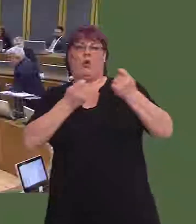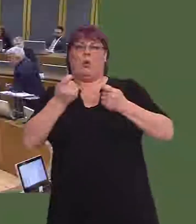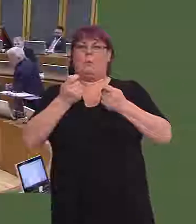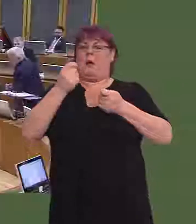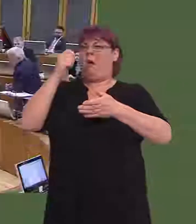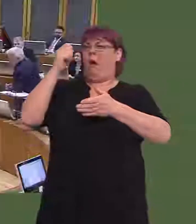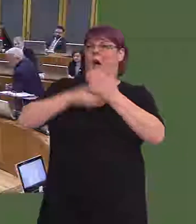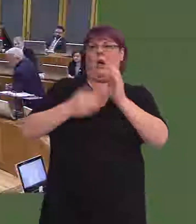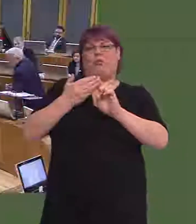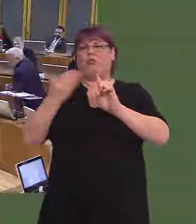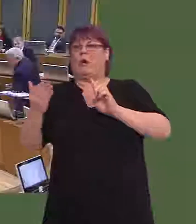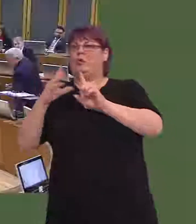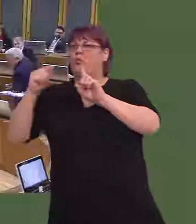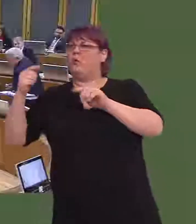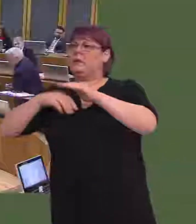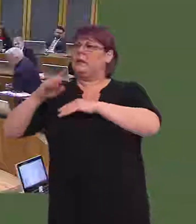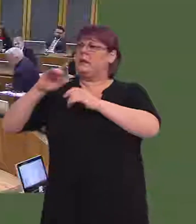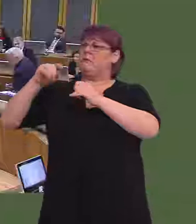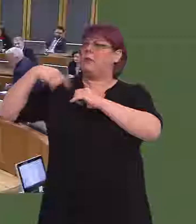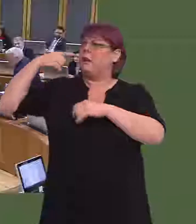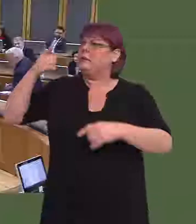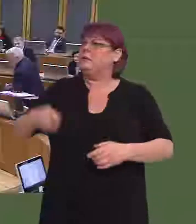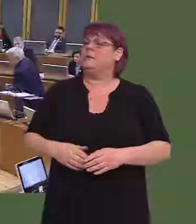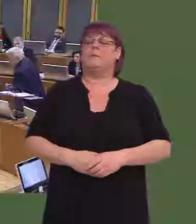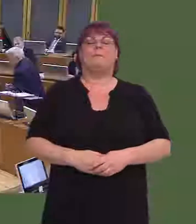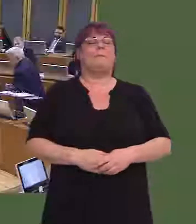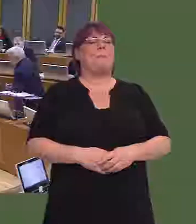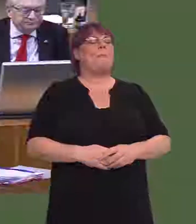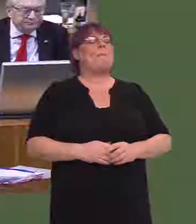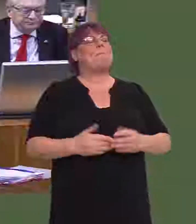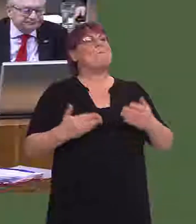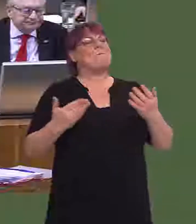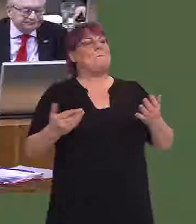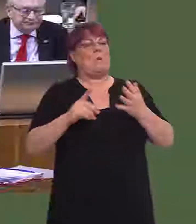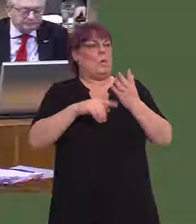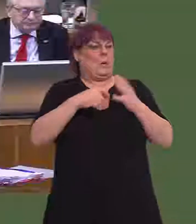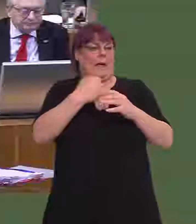Carwyn Jones AM: The UK Government itself has no idea how to deal with this.